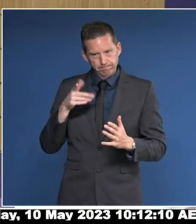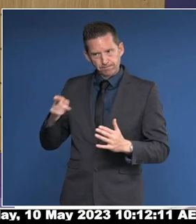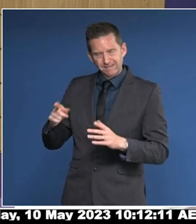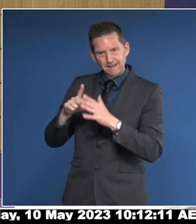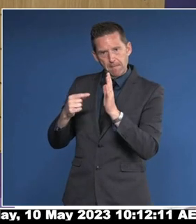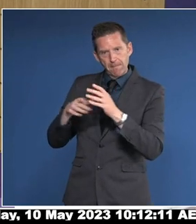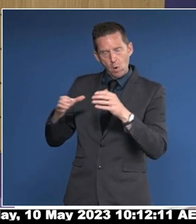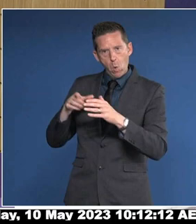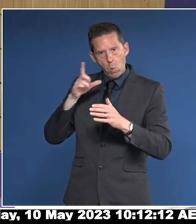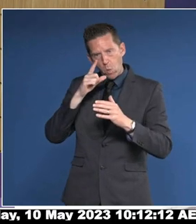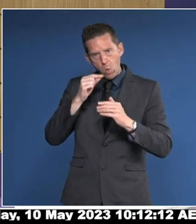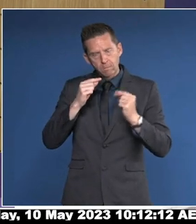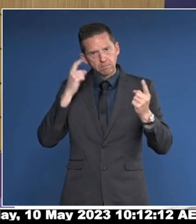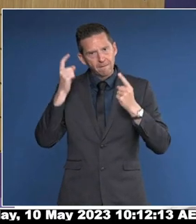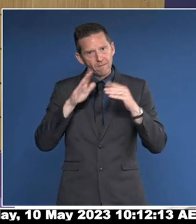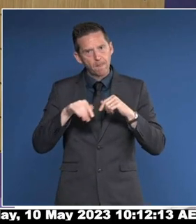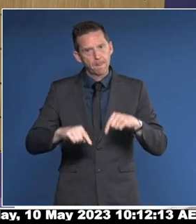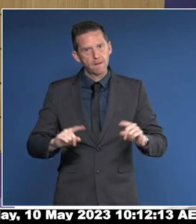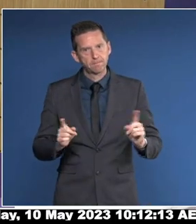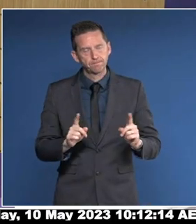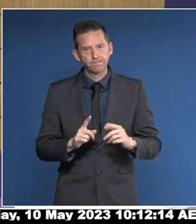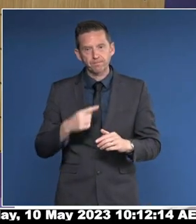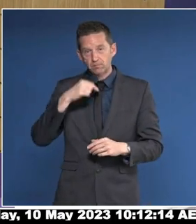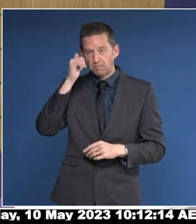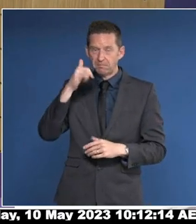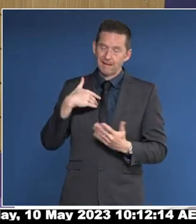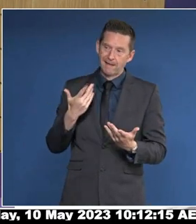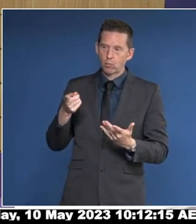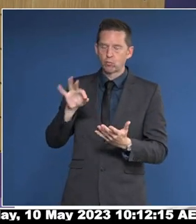I know that you may not be the right person to answer this question, and I may ask this